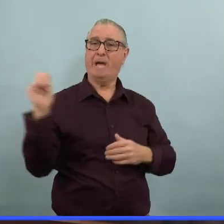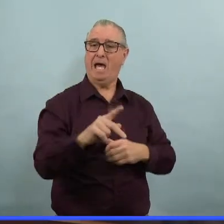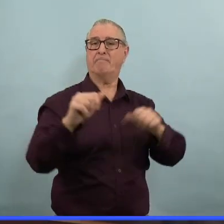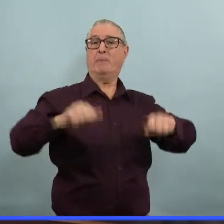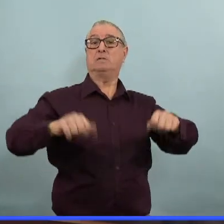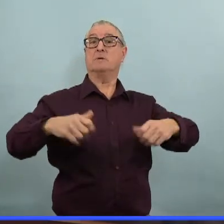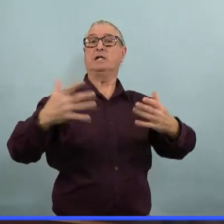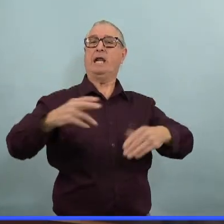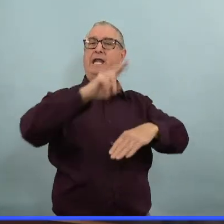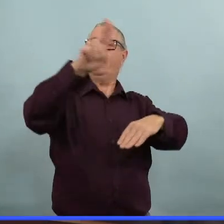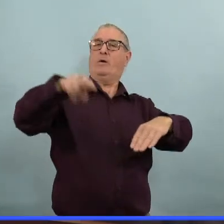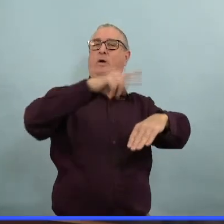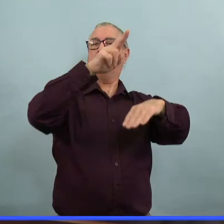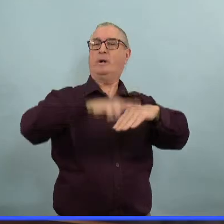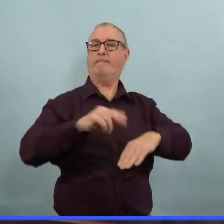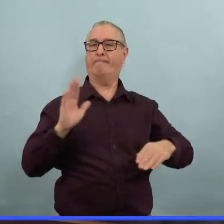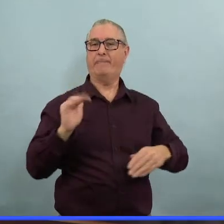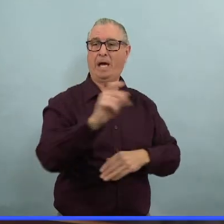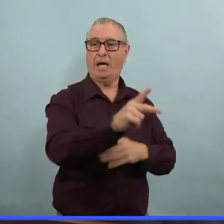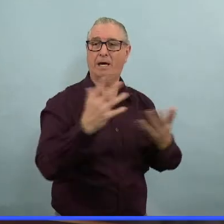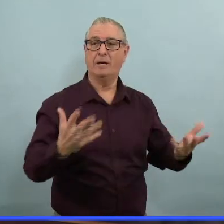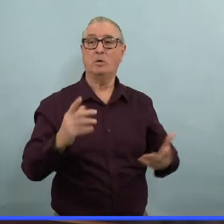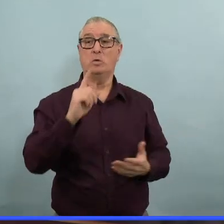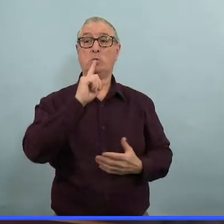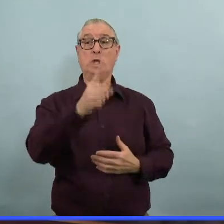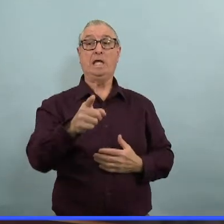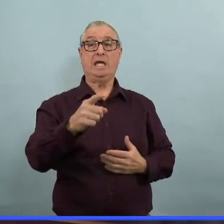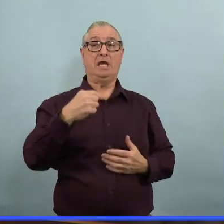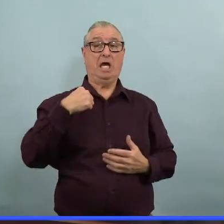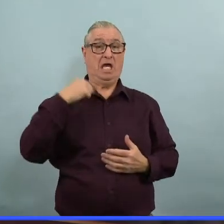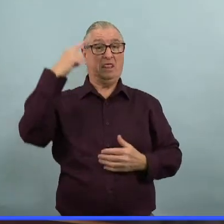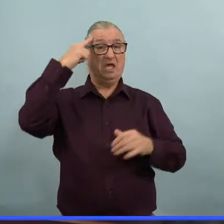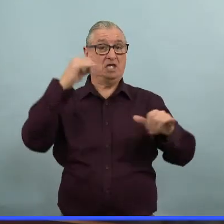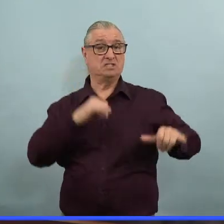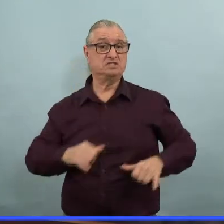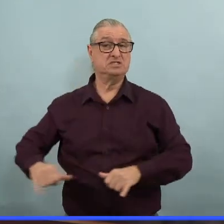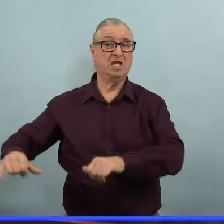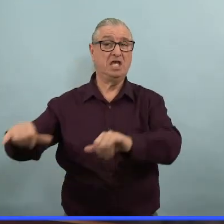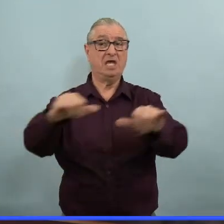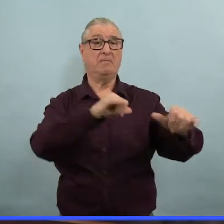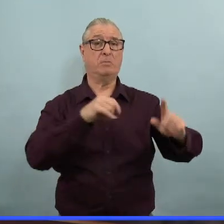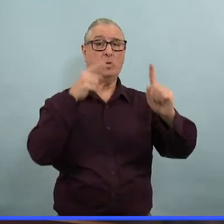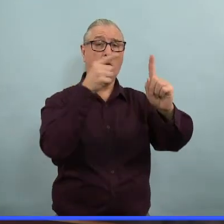end goal in mind it's just that we need to take perhaps a cautious approach through this to ensure